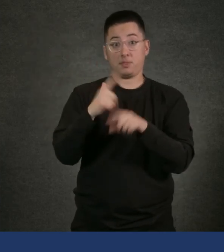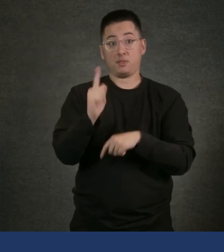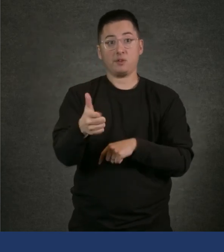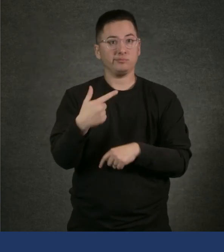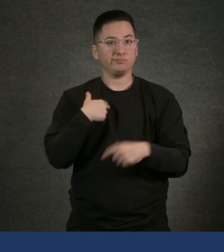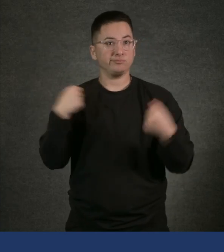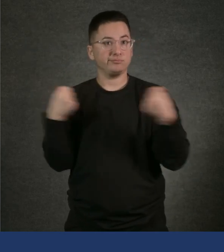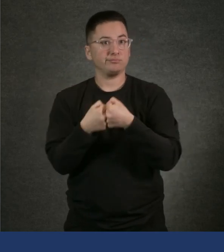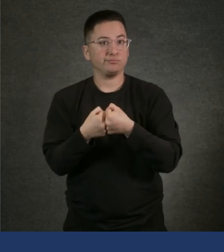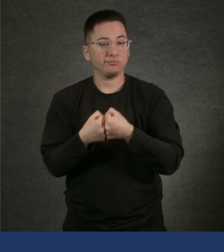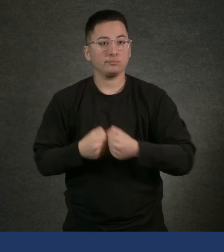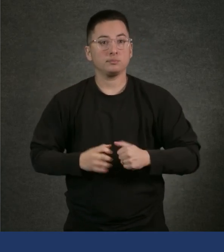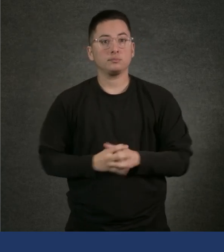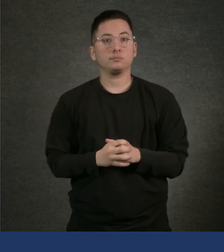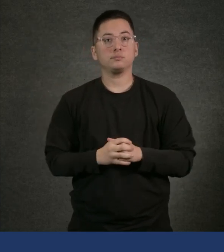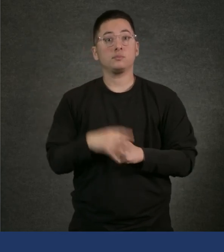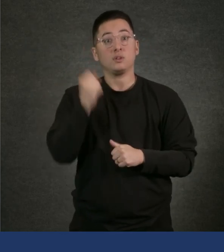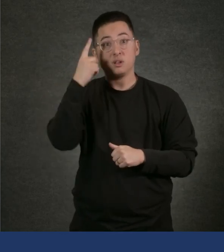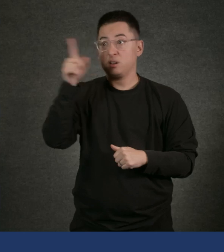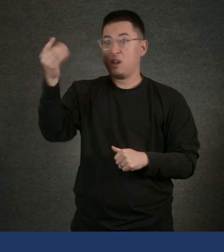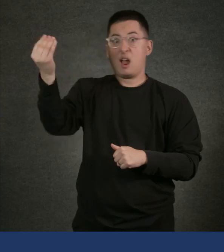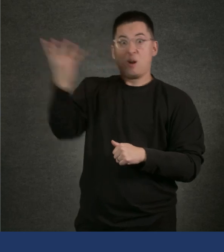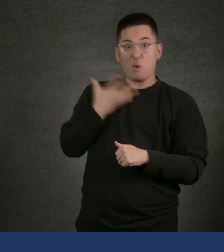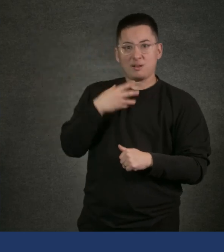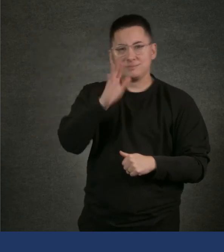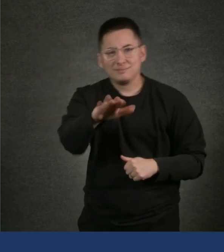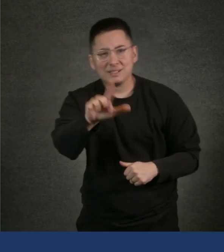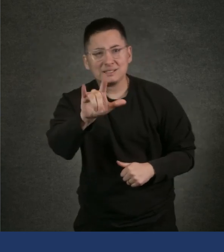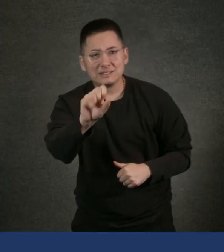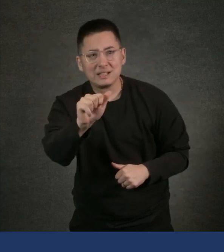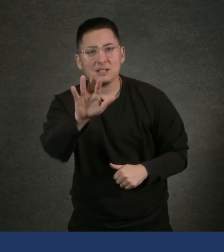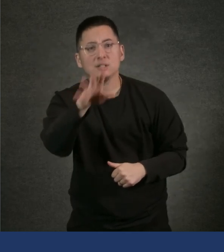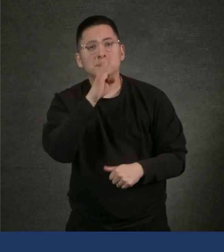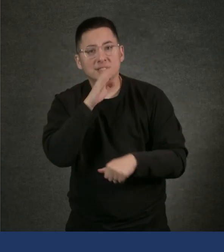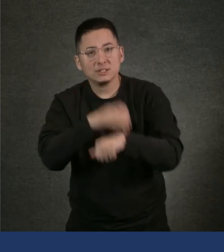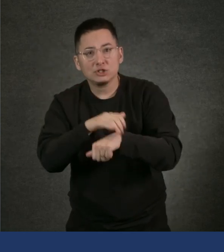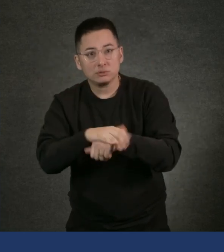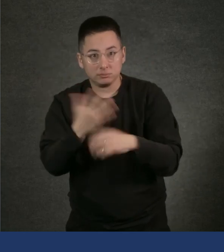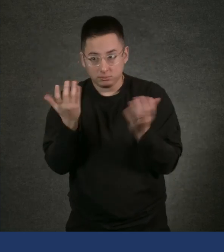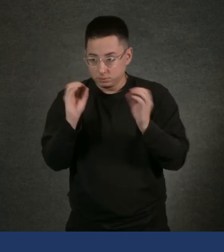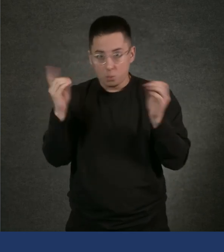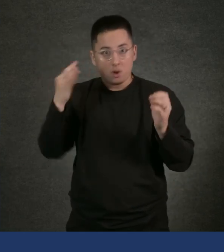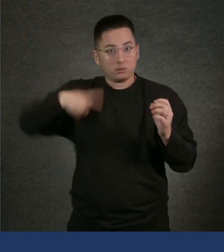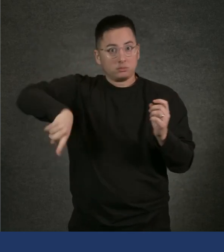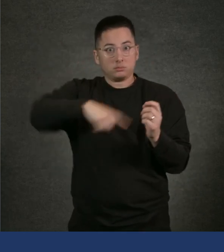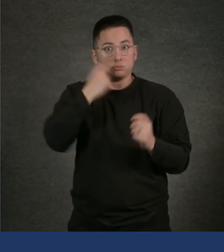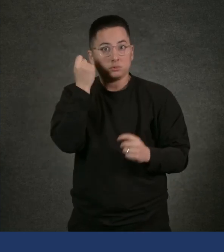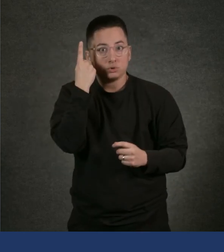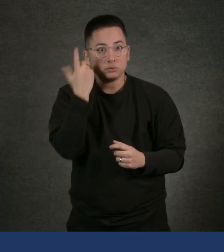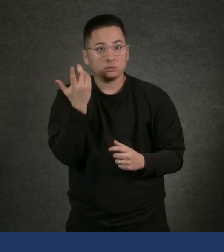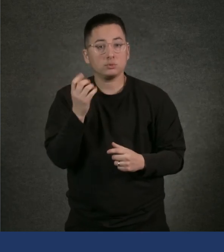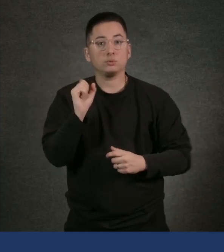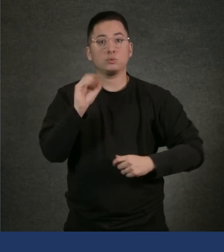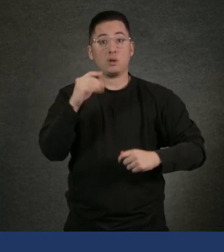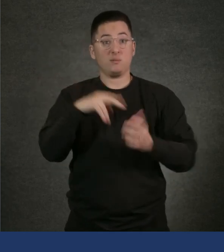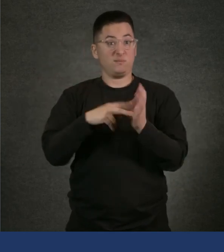Thus, I had to be told, Lisa, here you speak only in English, otherwise, no one will be able to understand you.